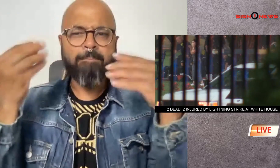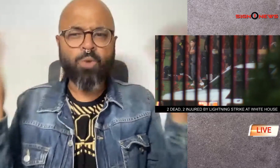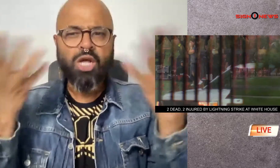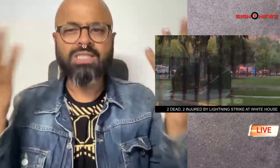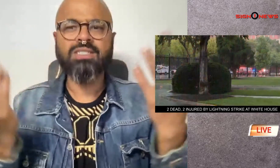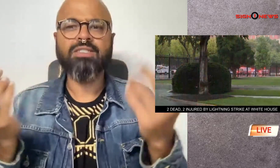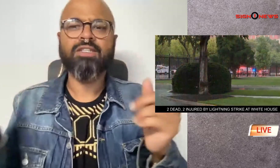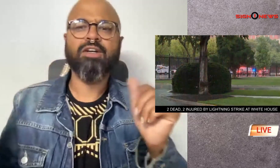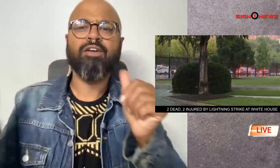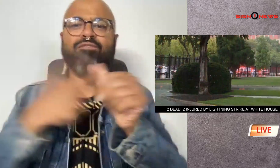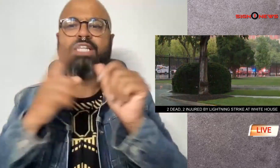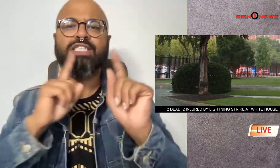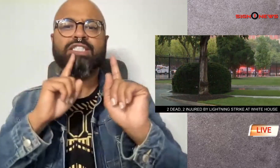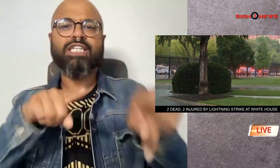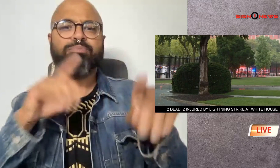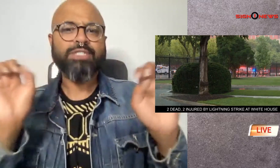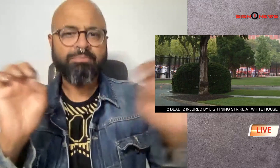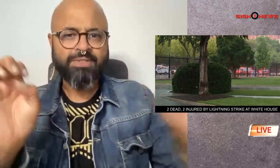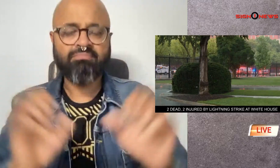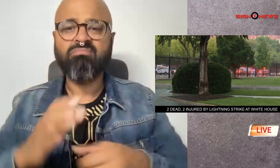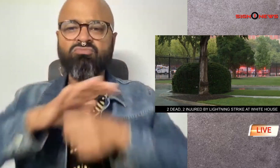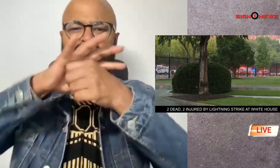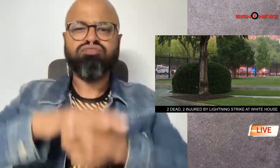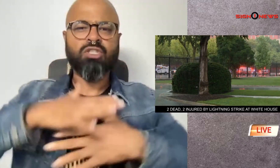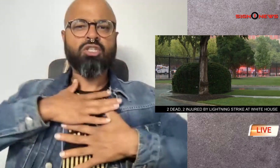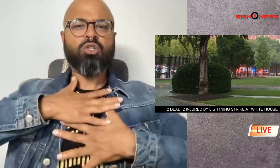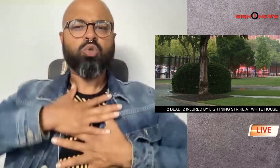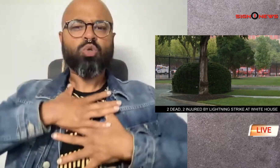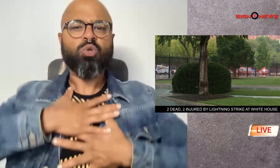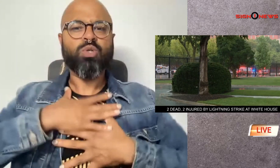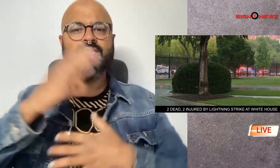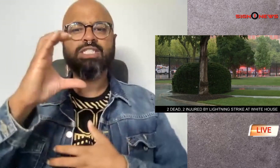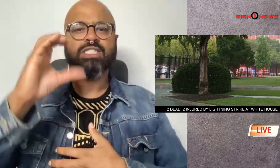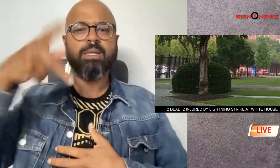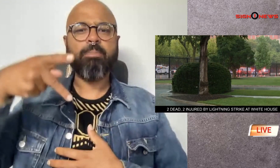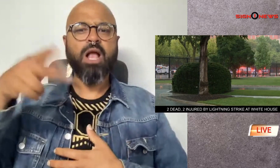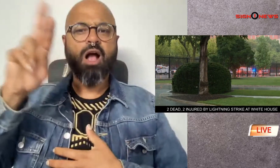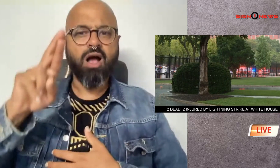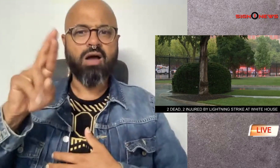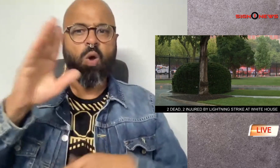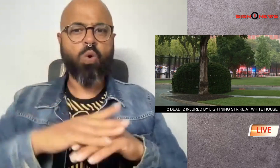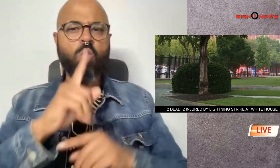in the video you see several ambulances and first responders performing CPR